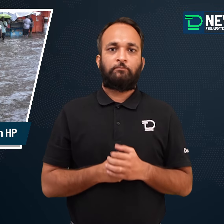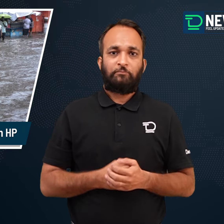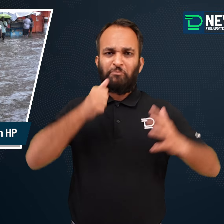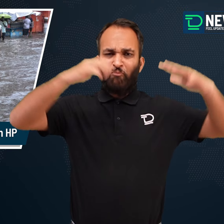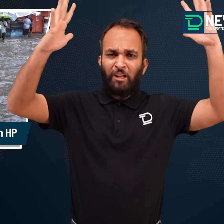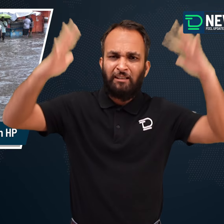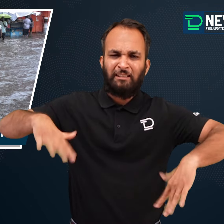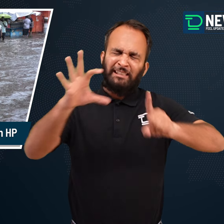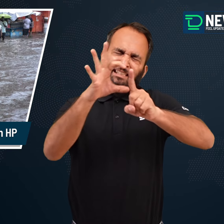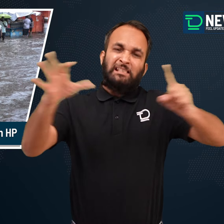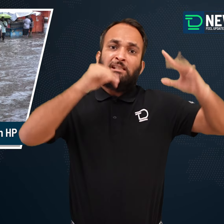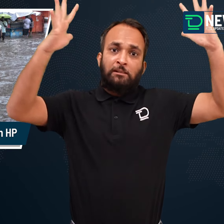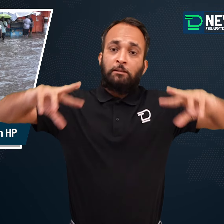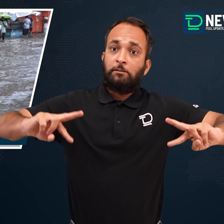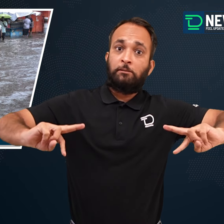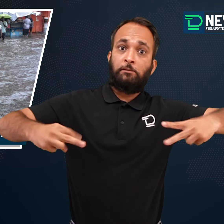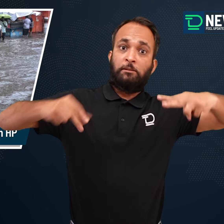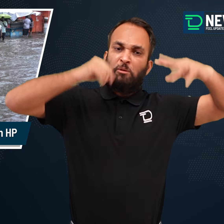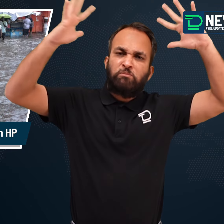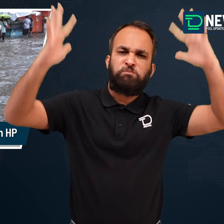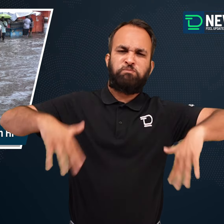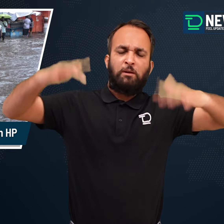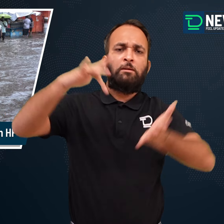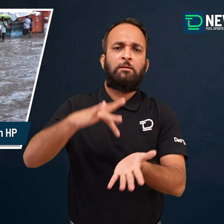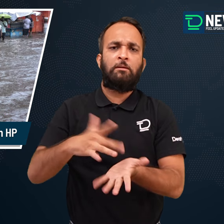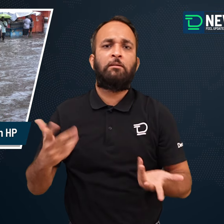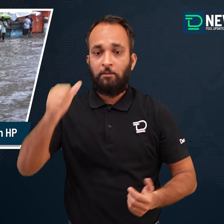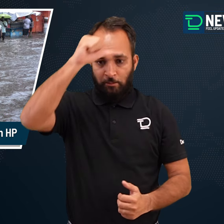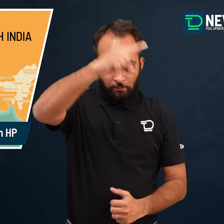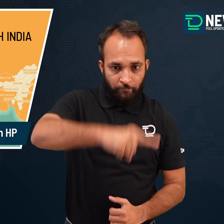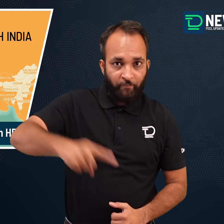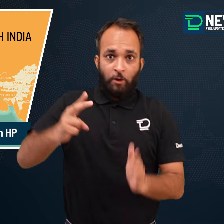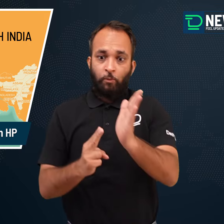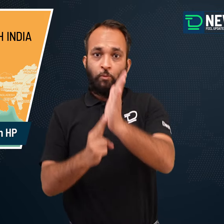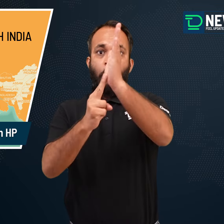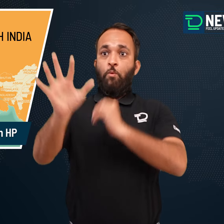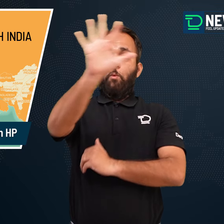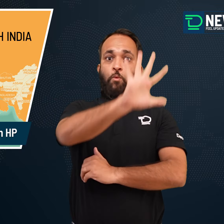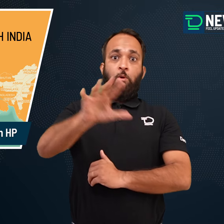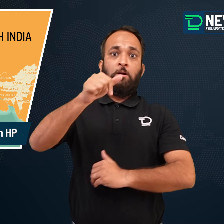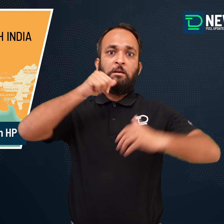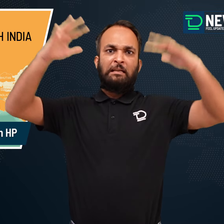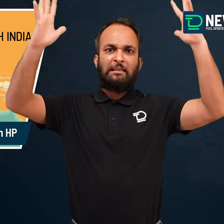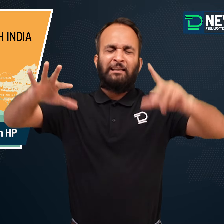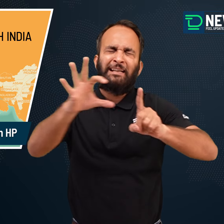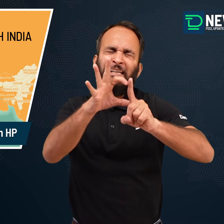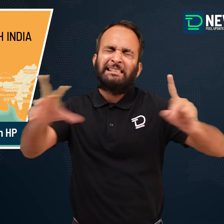Heavy rains continue to intensify in North India.